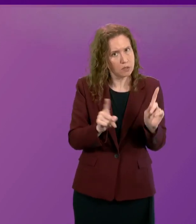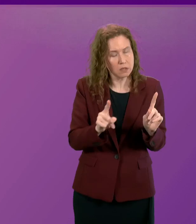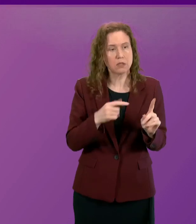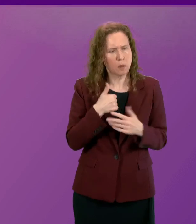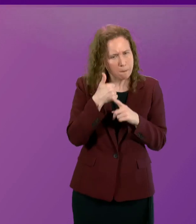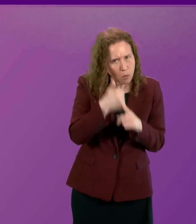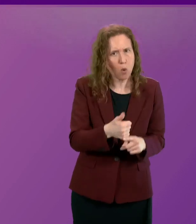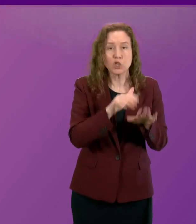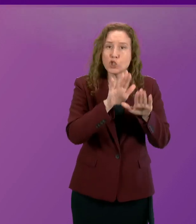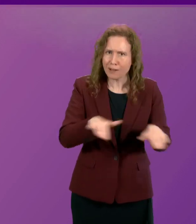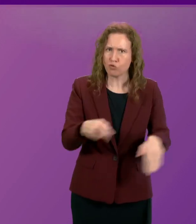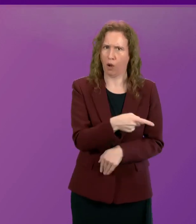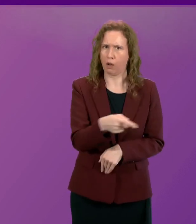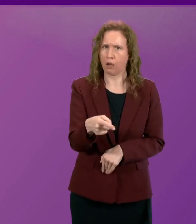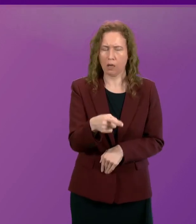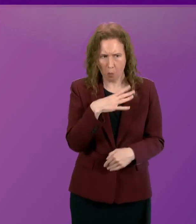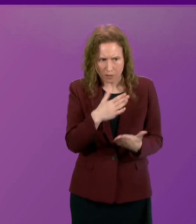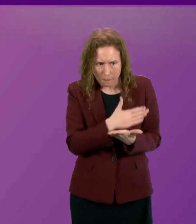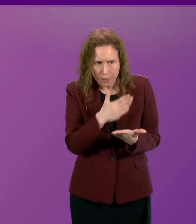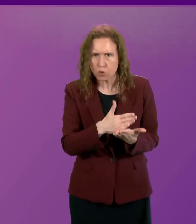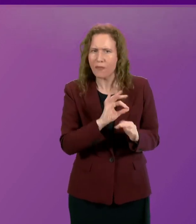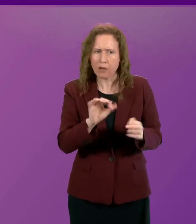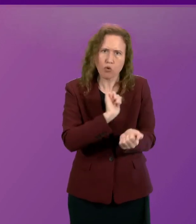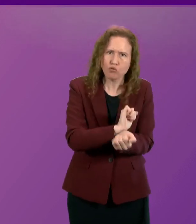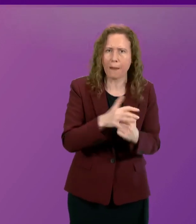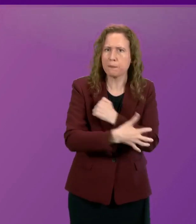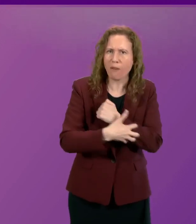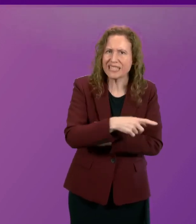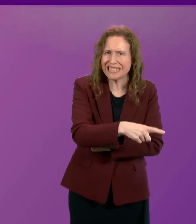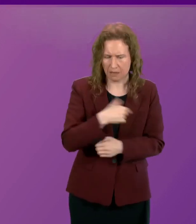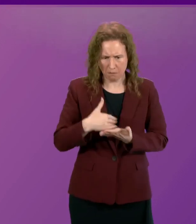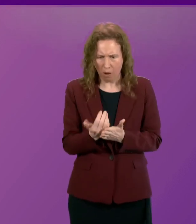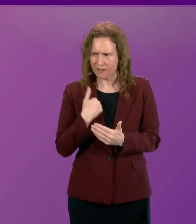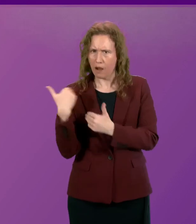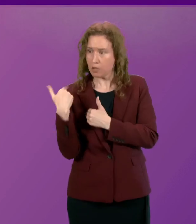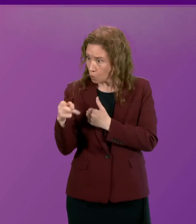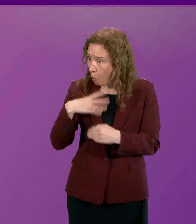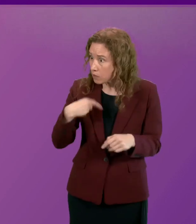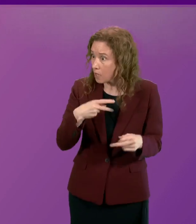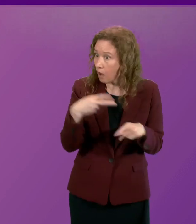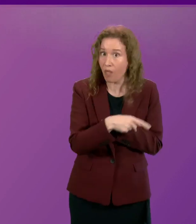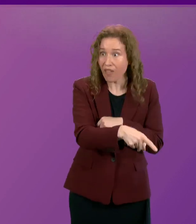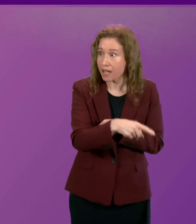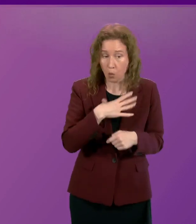we support children out of poverty. Is that what Russell Findlay wants to stop?